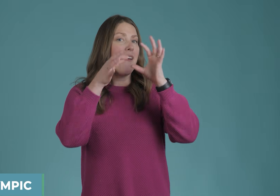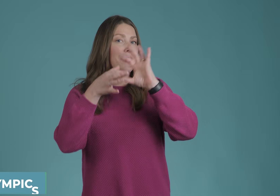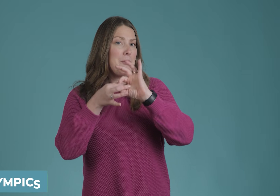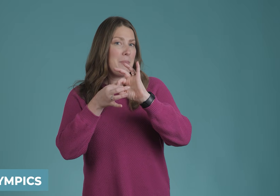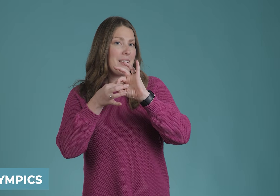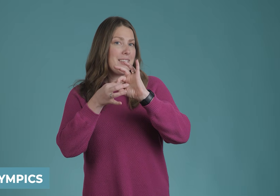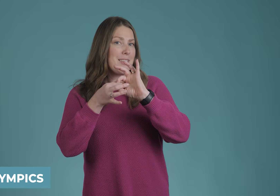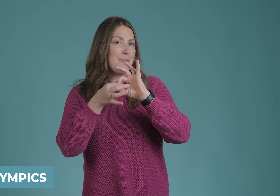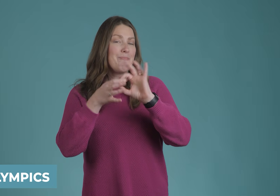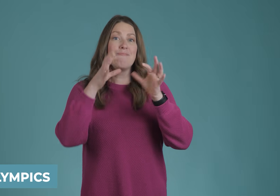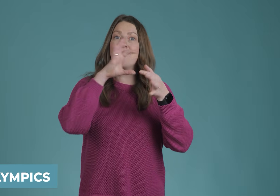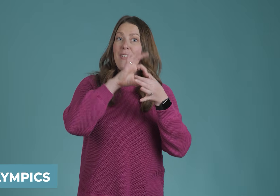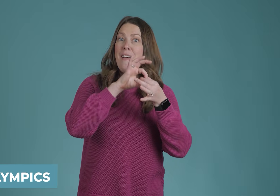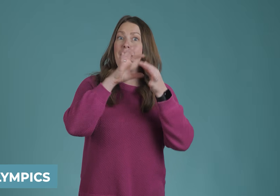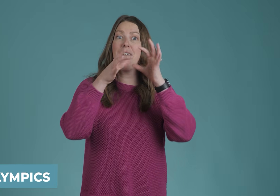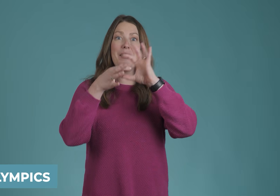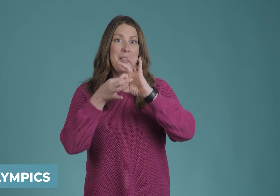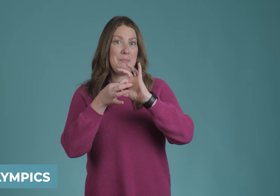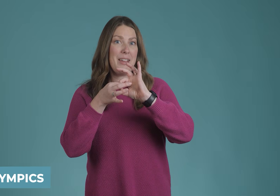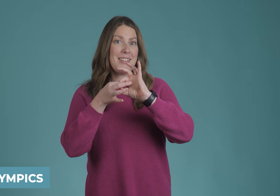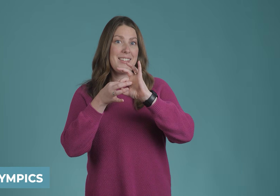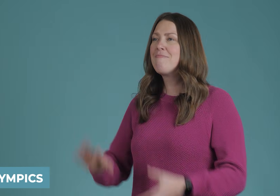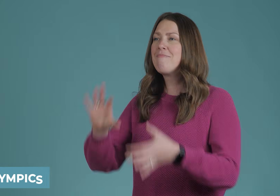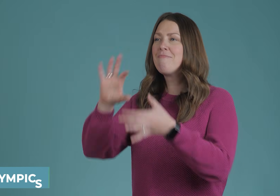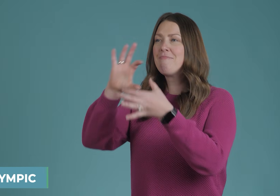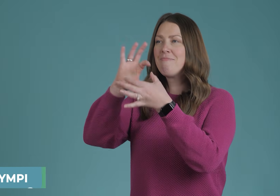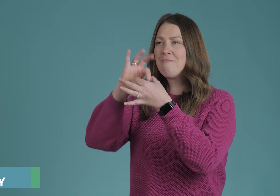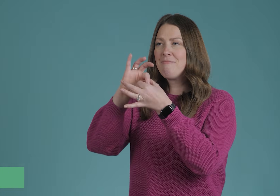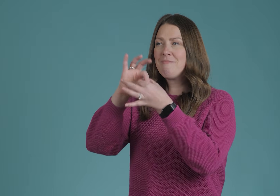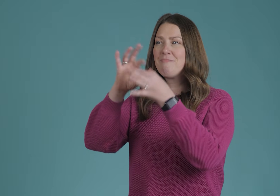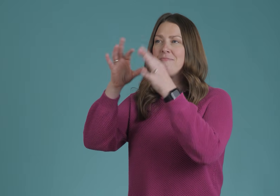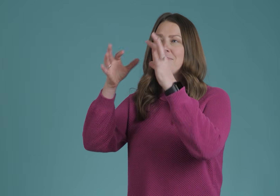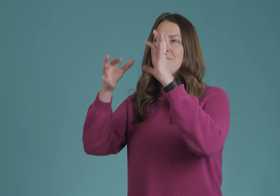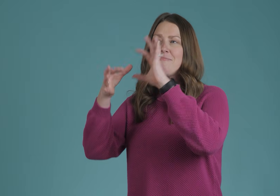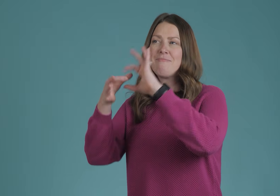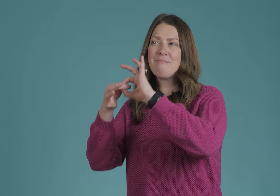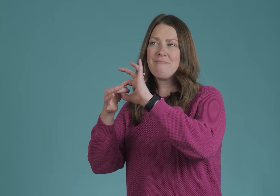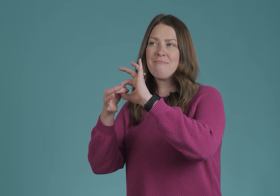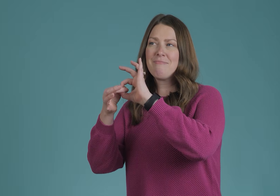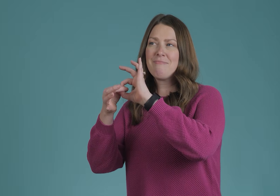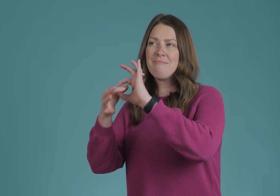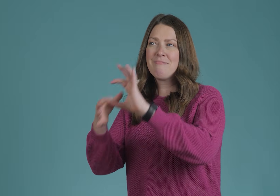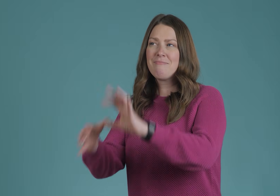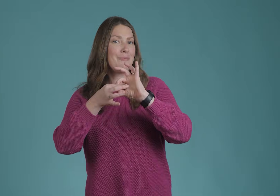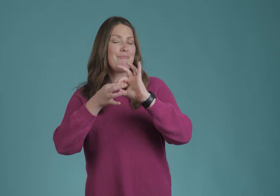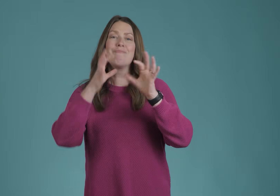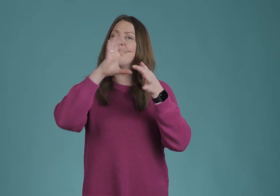Olympics. It's like you're making the Olympic rings.